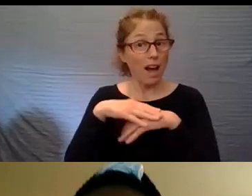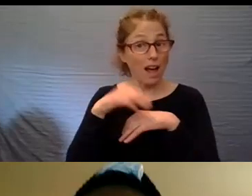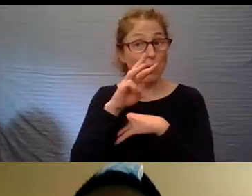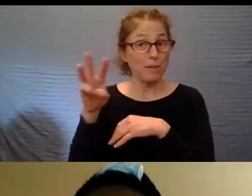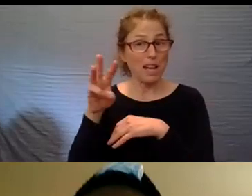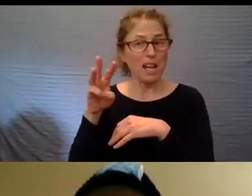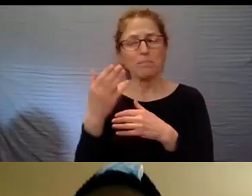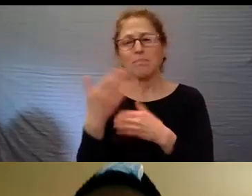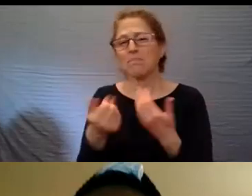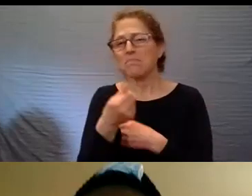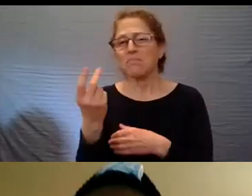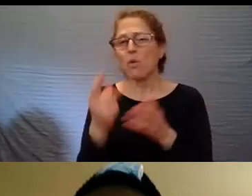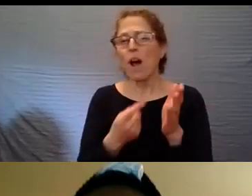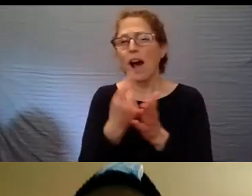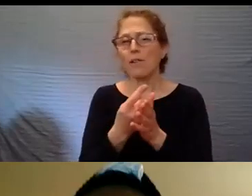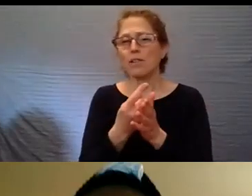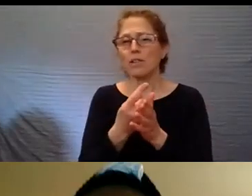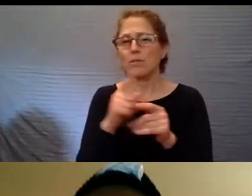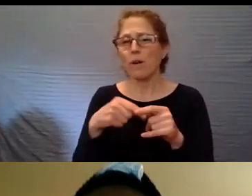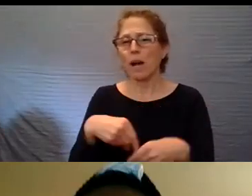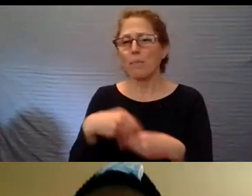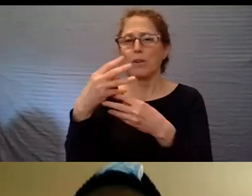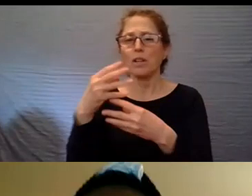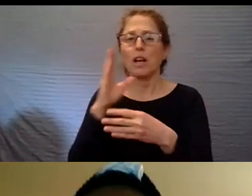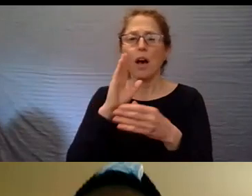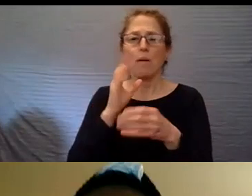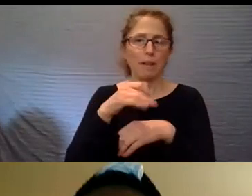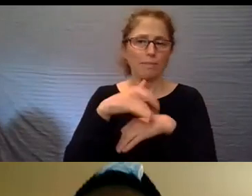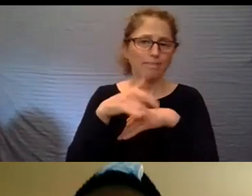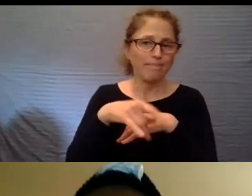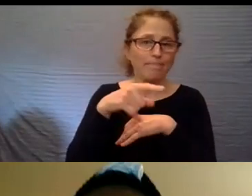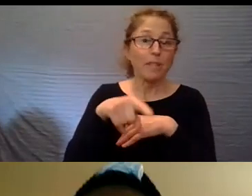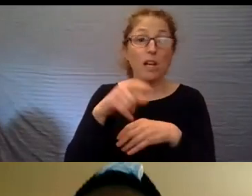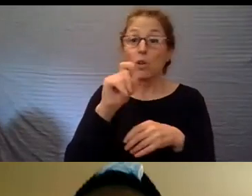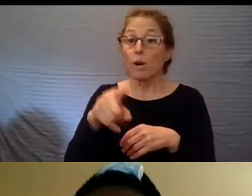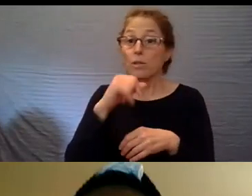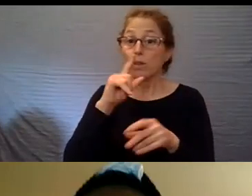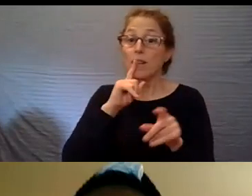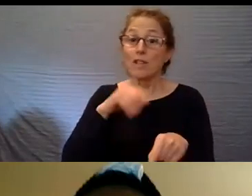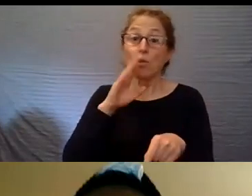a couple of hours once it uploads, I'll make it available there. The questions we didn't get to will be there.